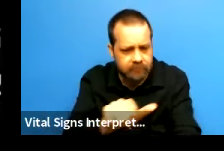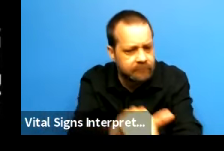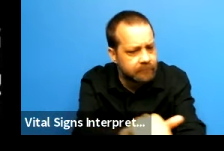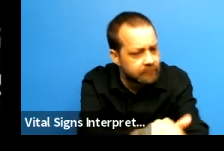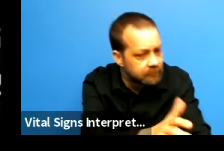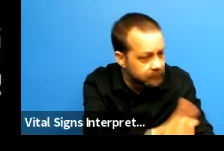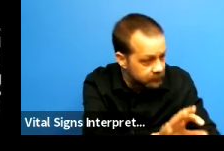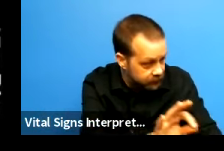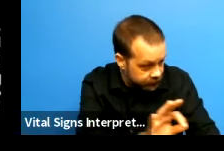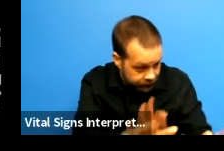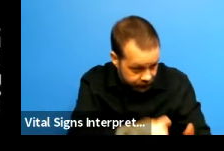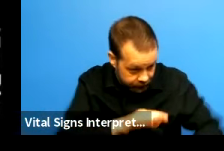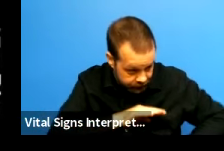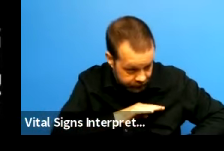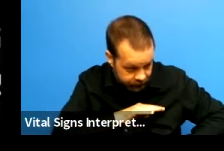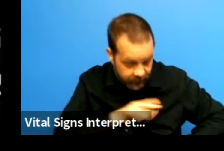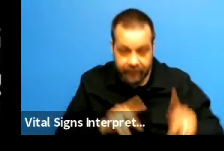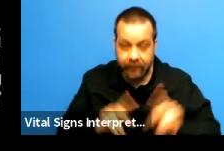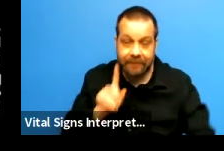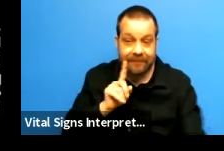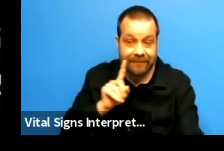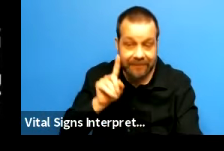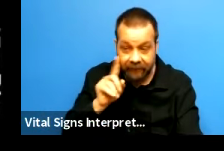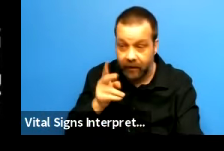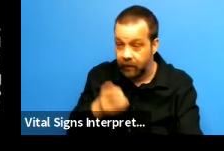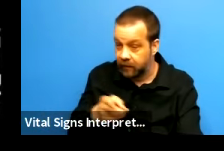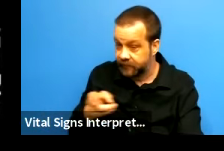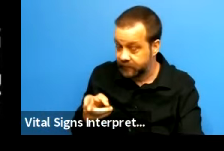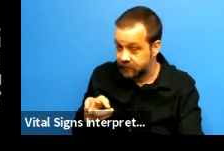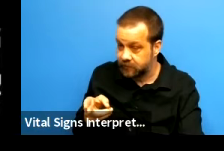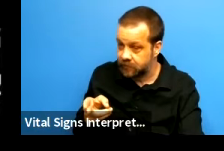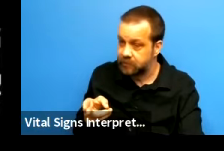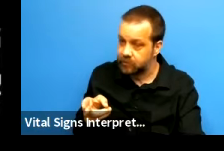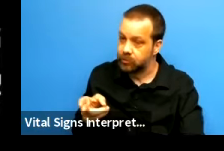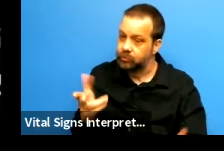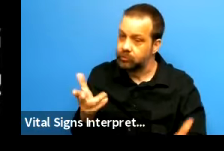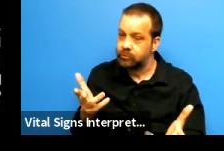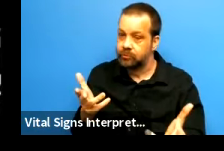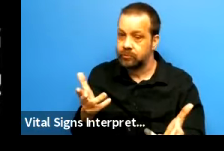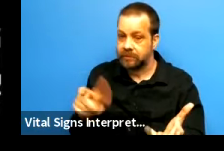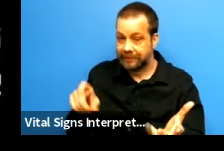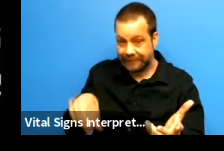For individuals who are deaf or hard of hearing there needs to be the consideration